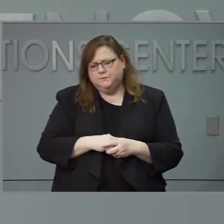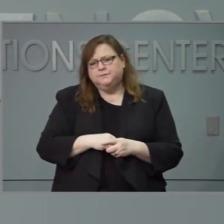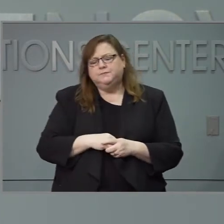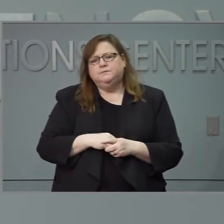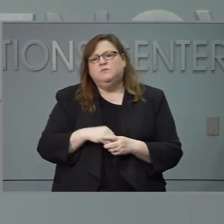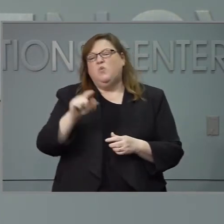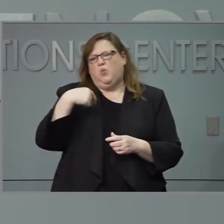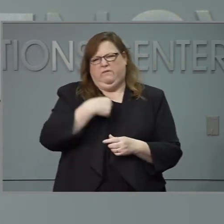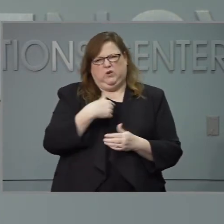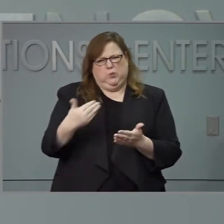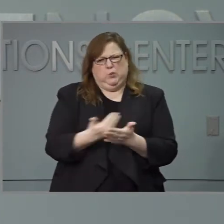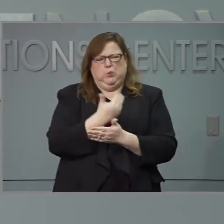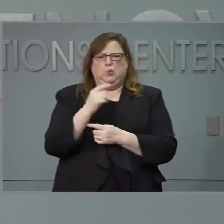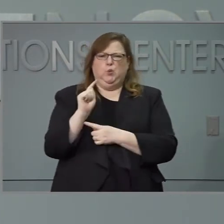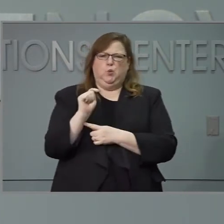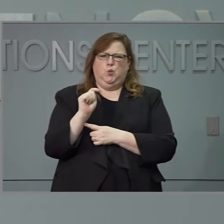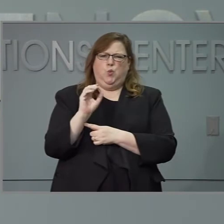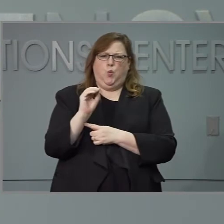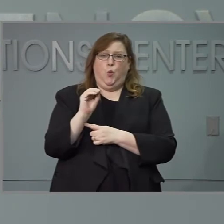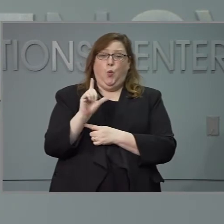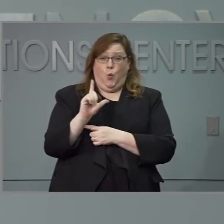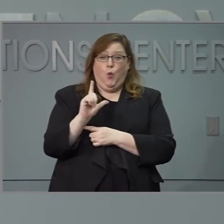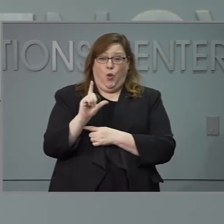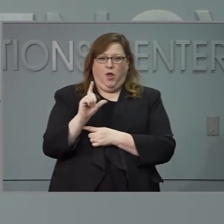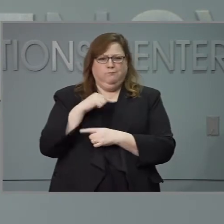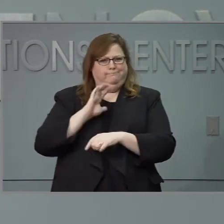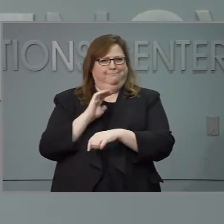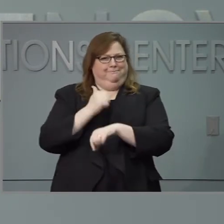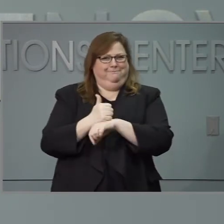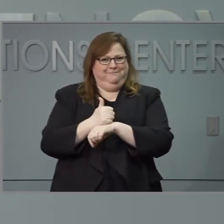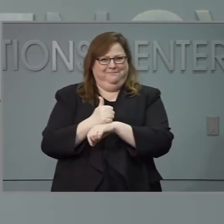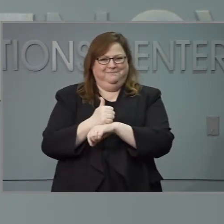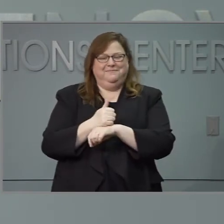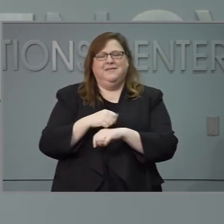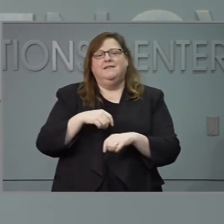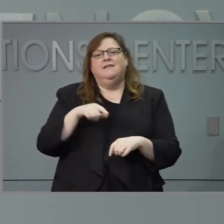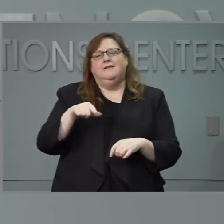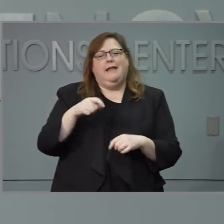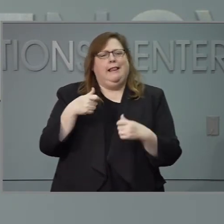DE QUE TODO ESTÉ LIMPIO >> Lt. Gov. Forest: LOS MAESTROS